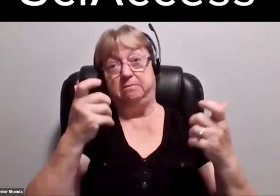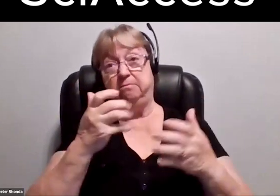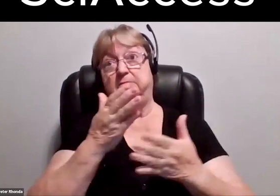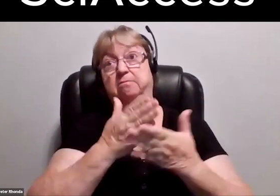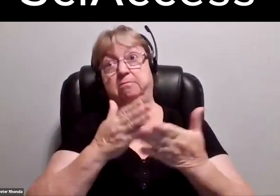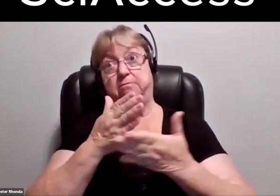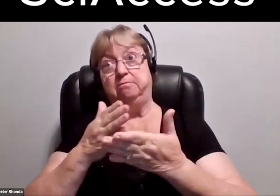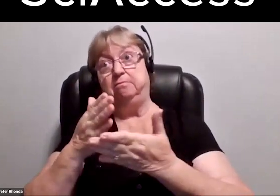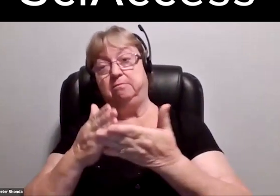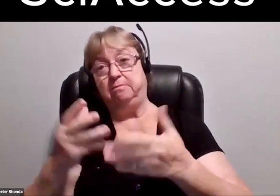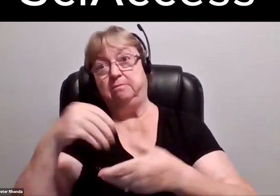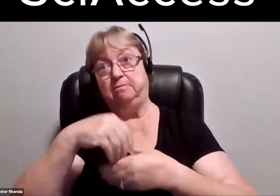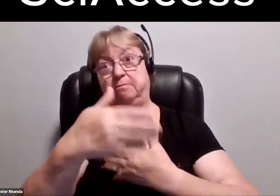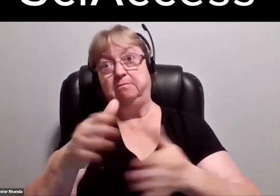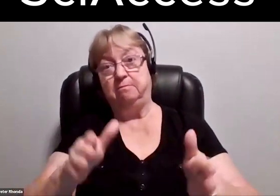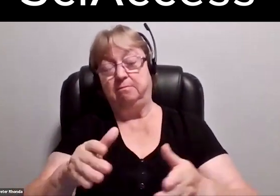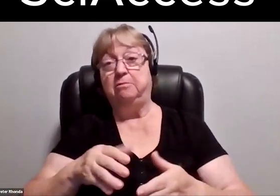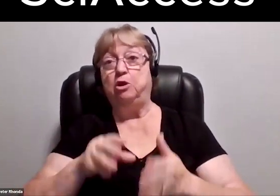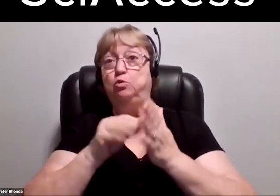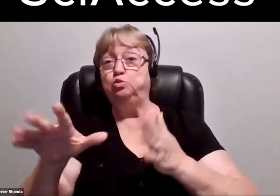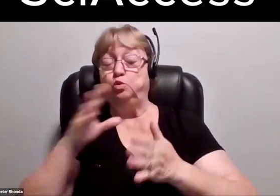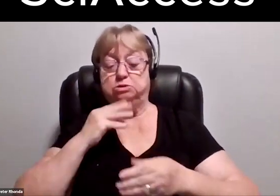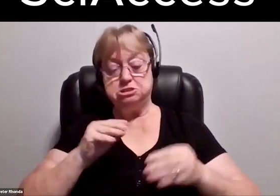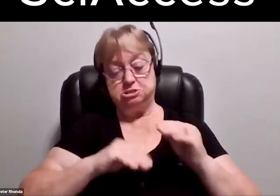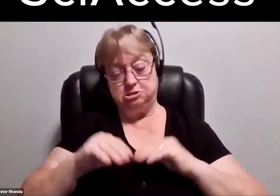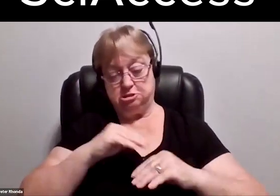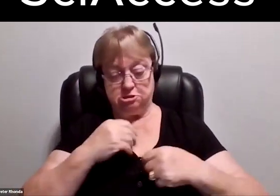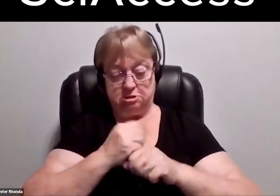and students assemble the model in 3D to learn about